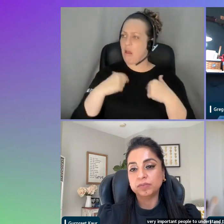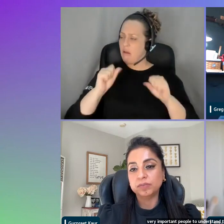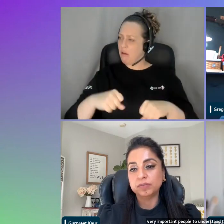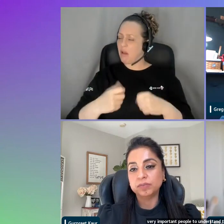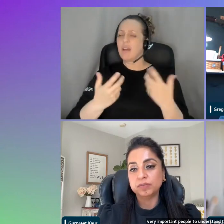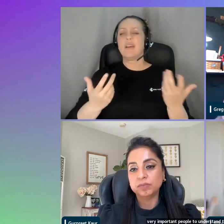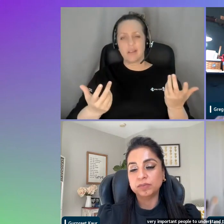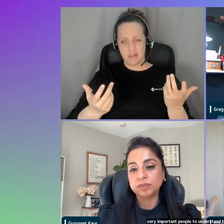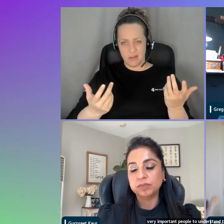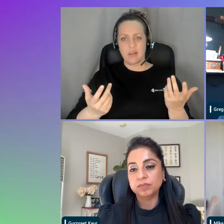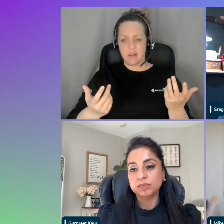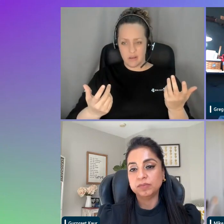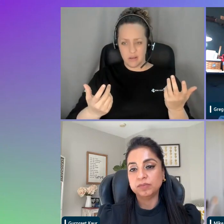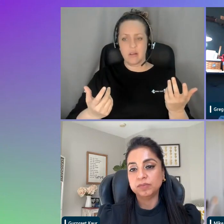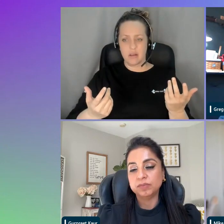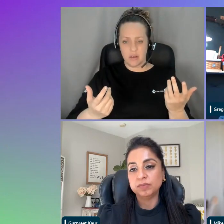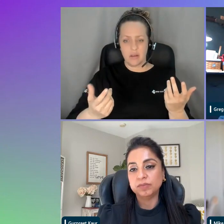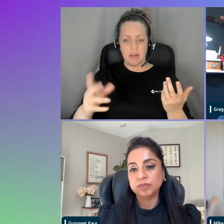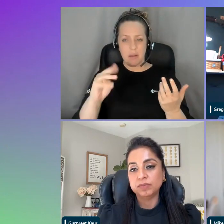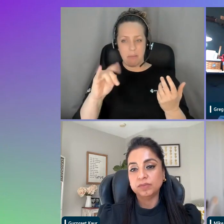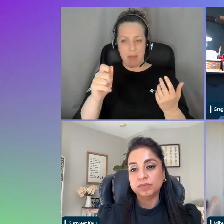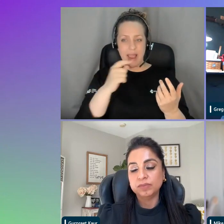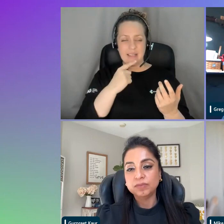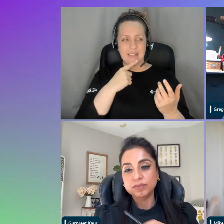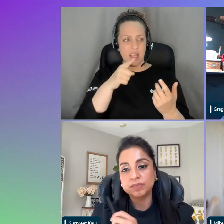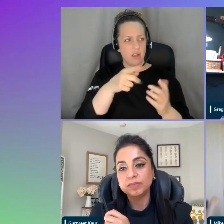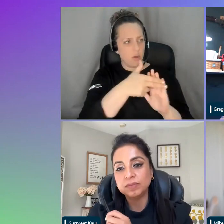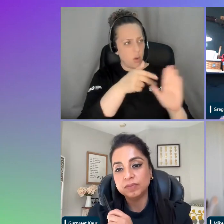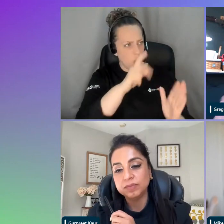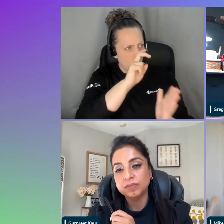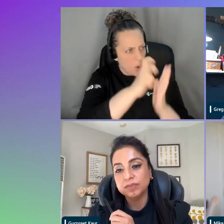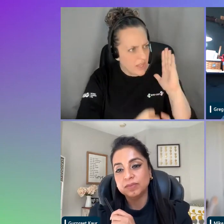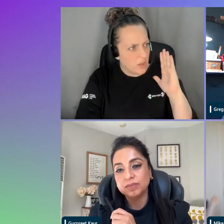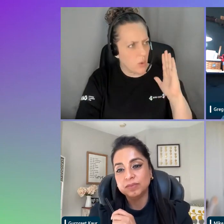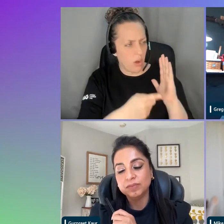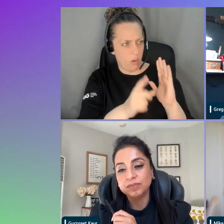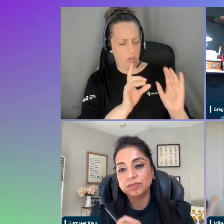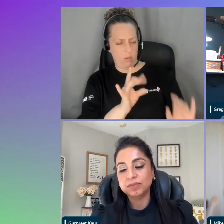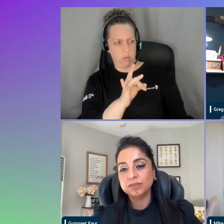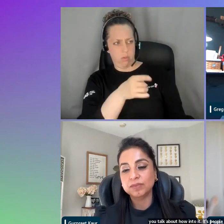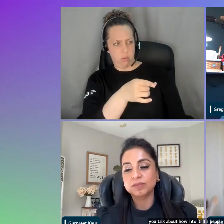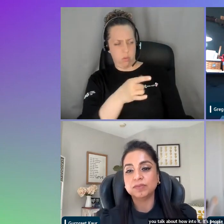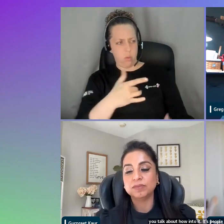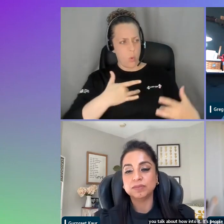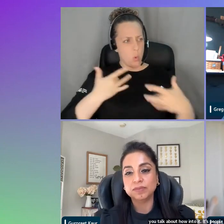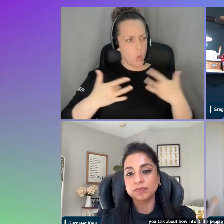about how, um, intuit, I guess people say, boy, you're really into this, aren't you? Or how, you know, enthusiastic people